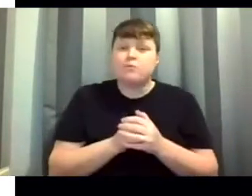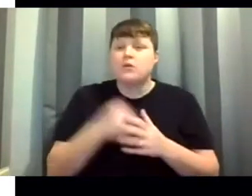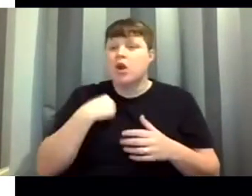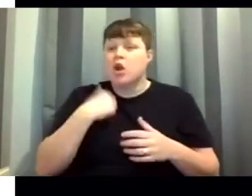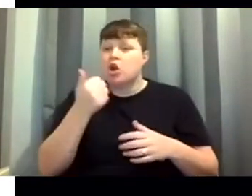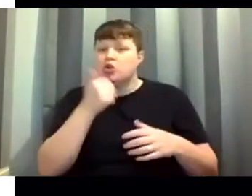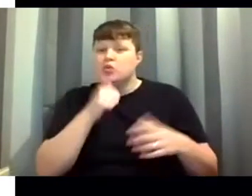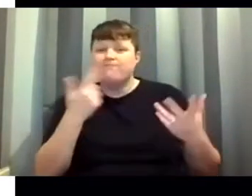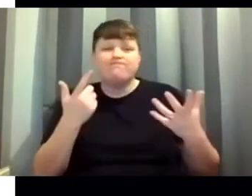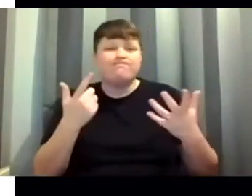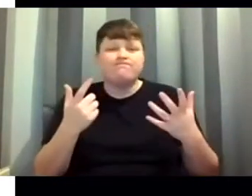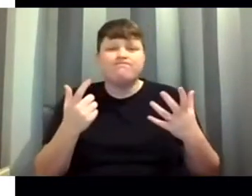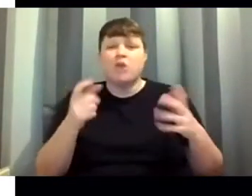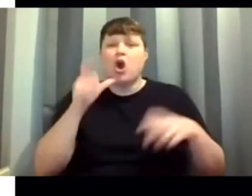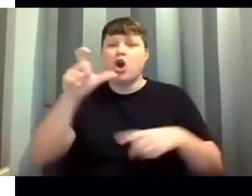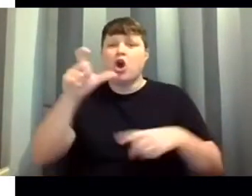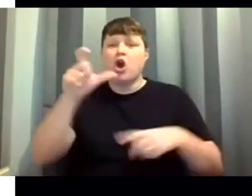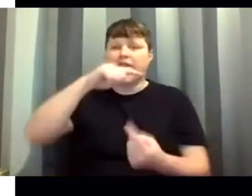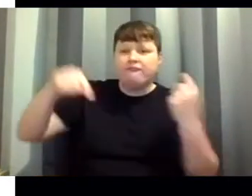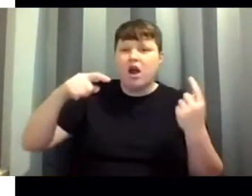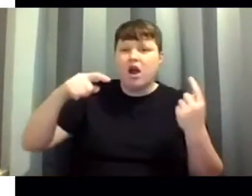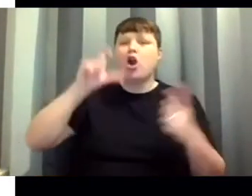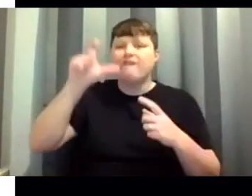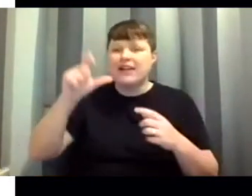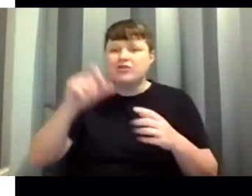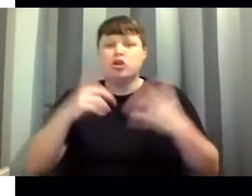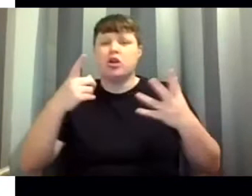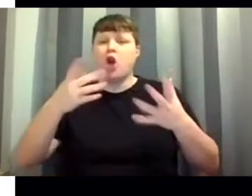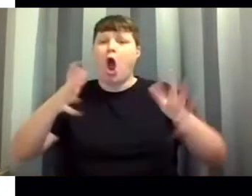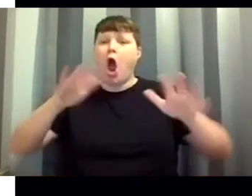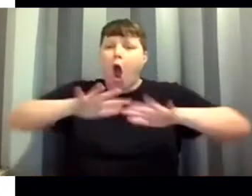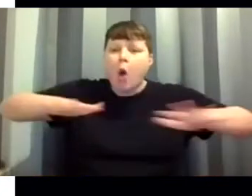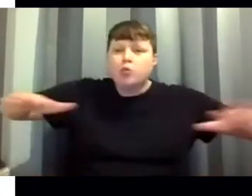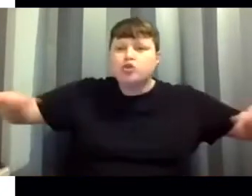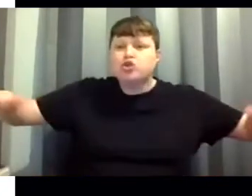being modelled directly or parameterised, or whether you've got an ocean model or a chemistry model...).